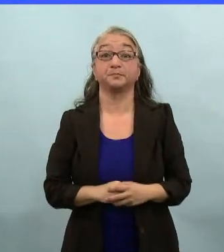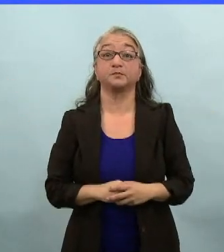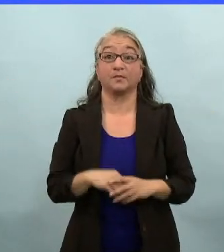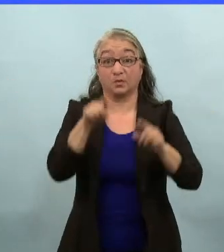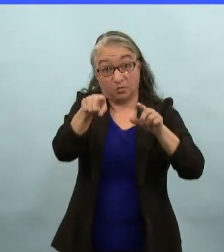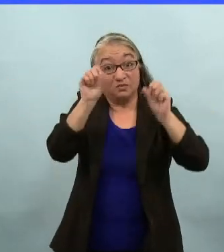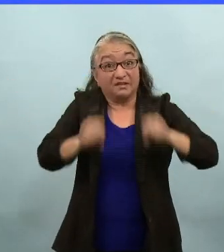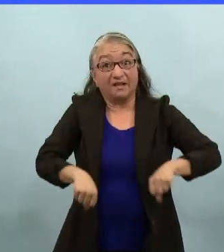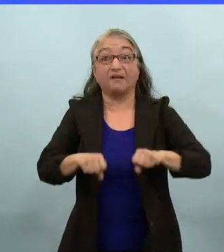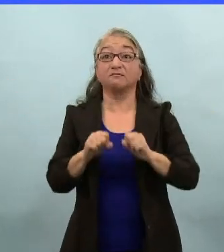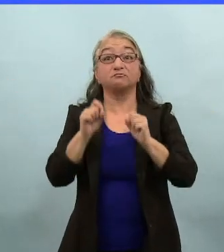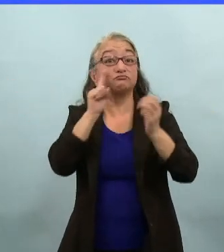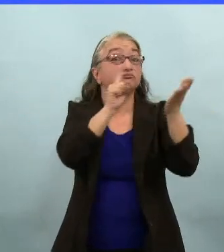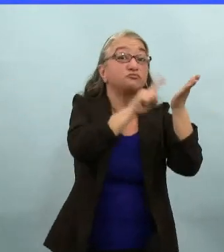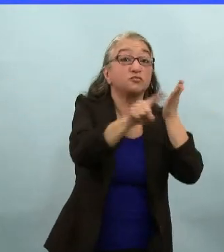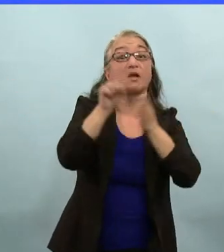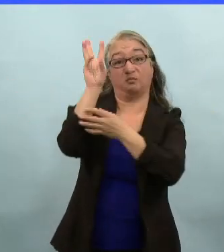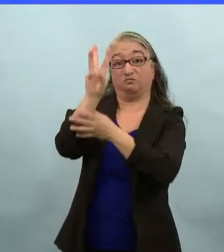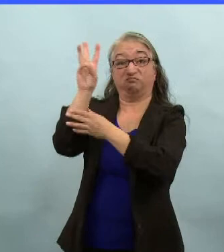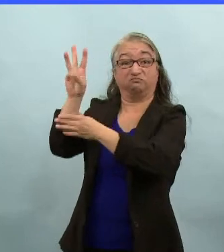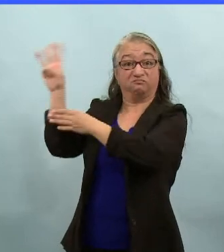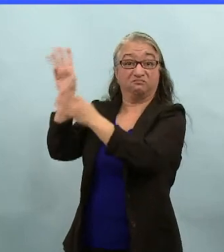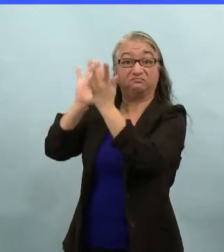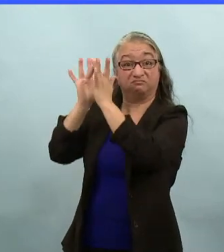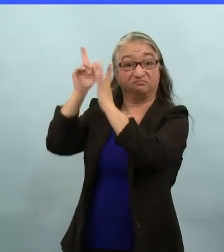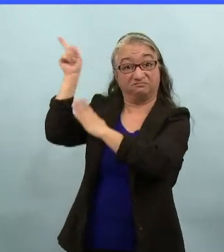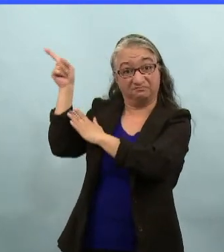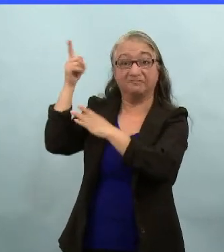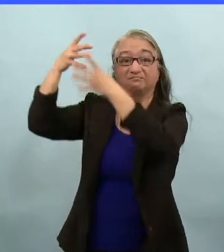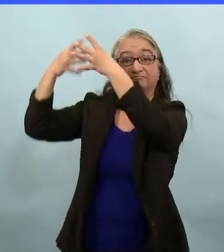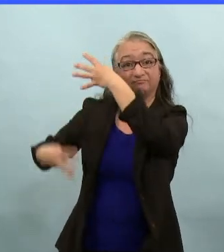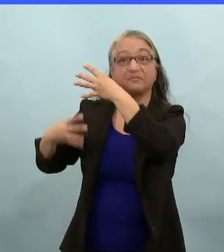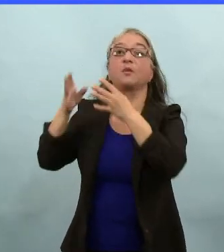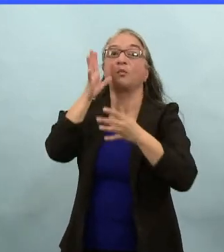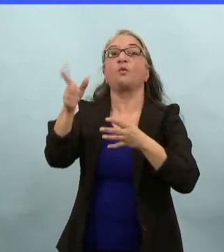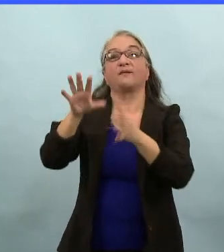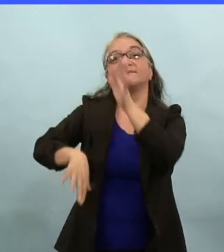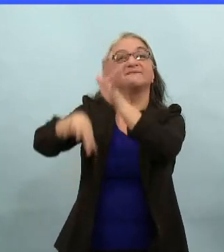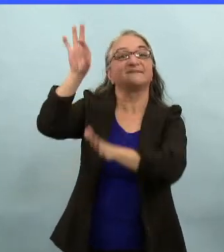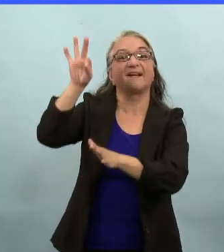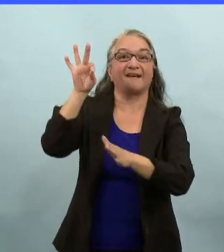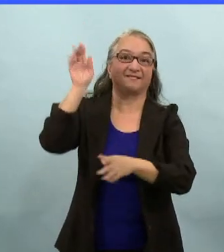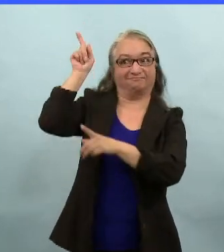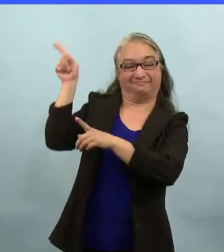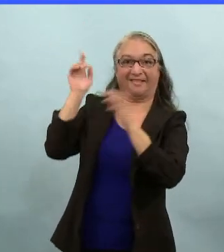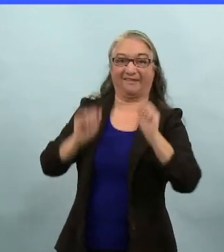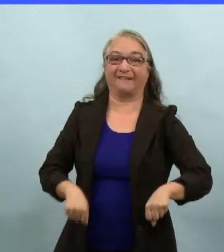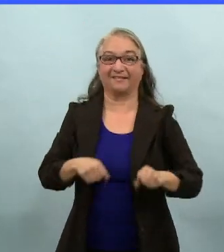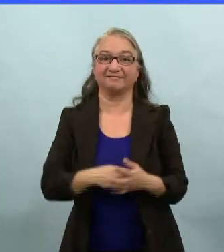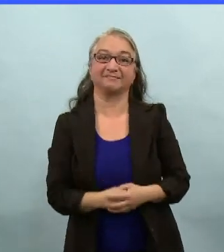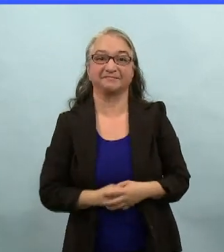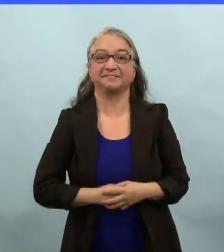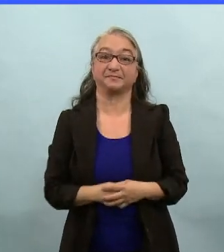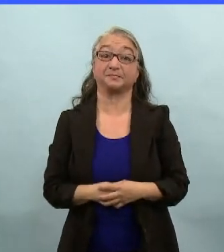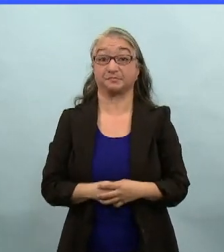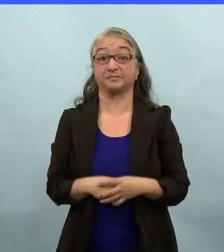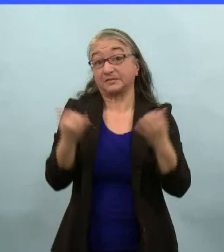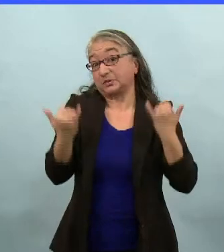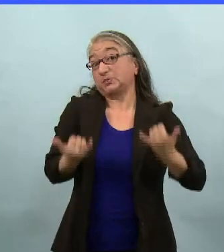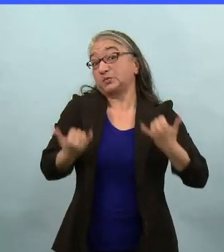ca covet 19. as we are currently processing over 4 000 tests a day we are committed to